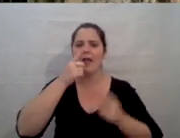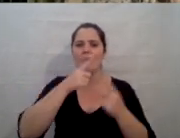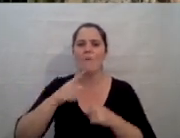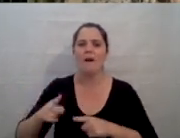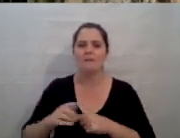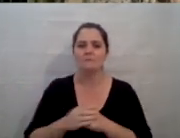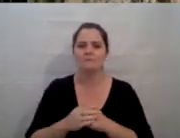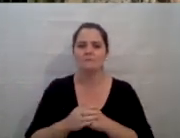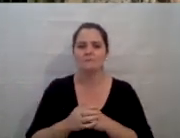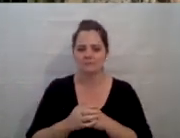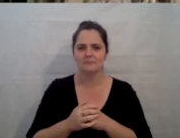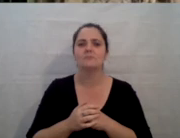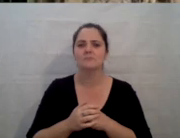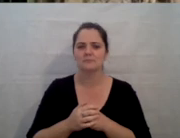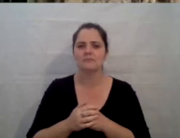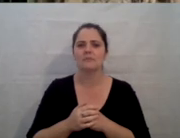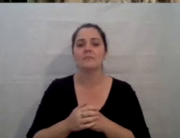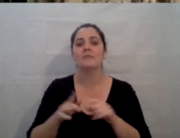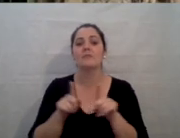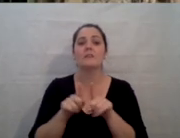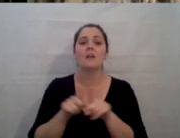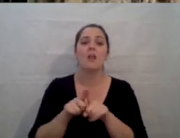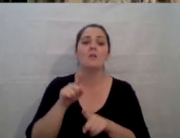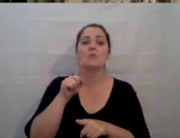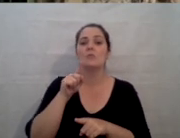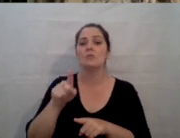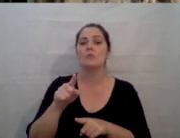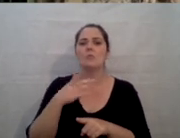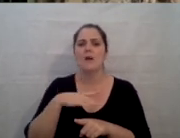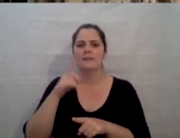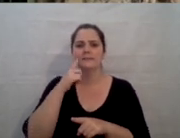You can start to measure the proportions. You could also say ‘Okay I'm going to measure the width